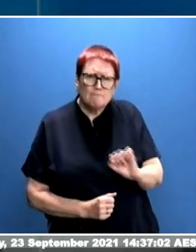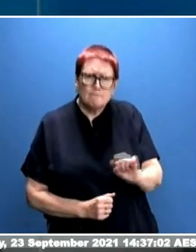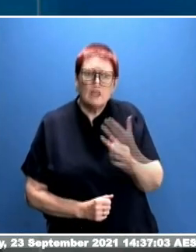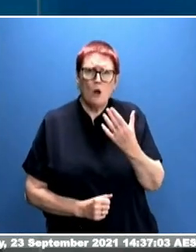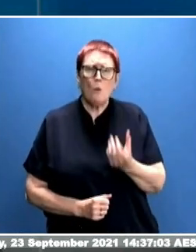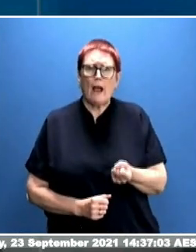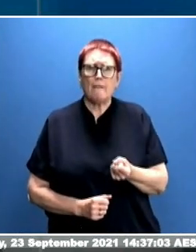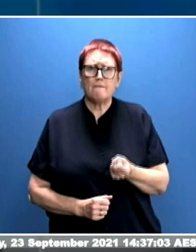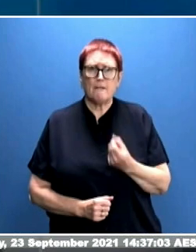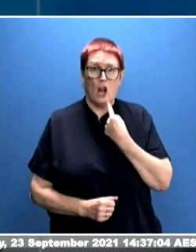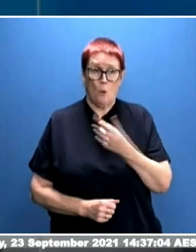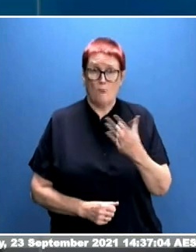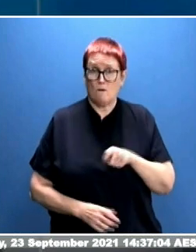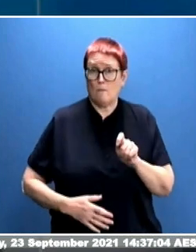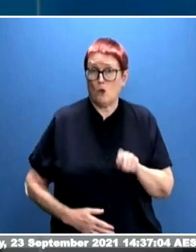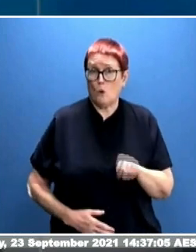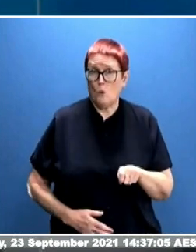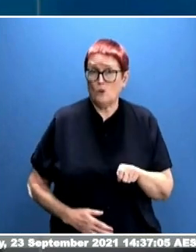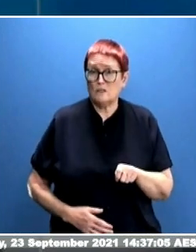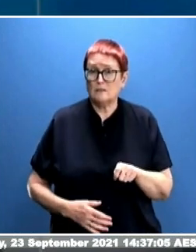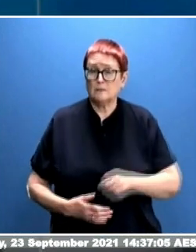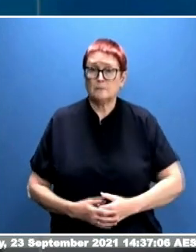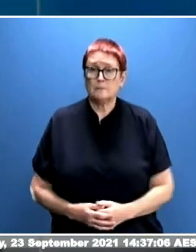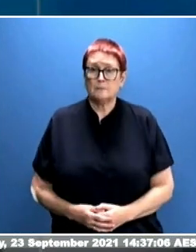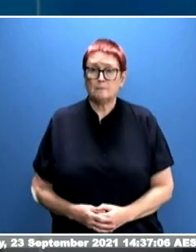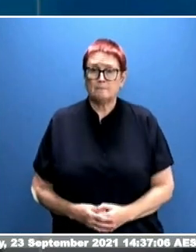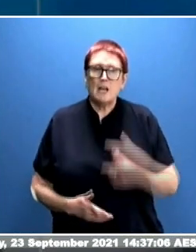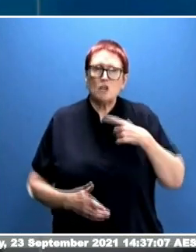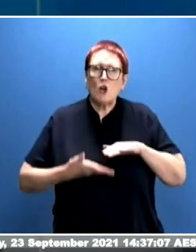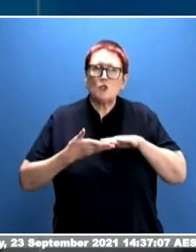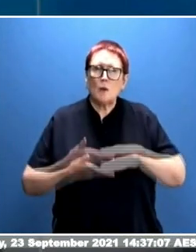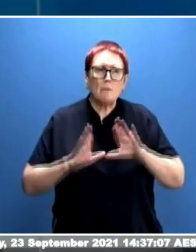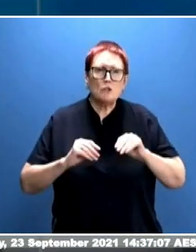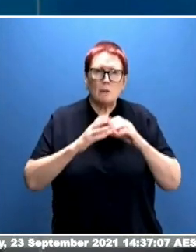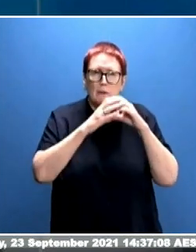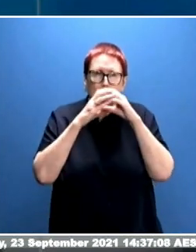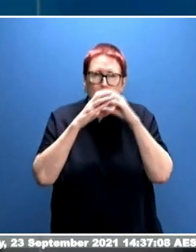for volatile substance, rehabilitate --- abuse rehabilitation program.